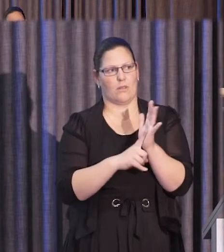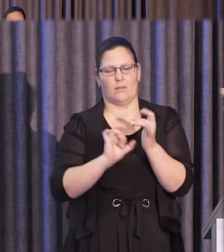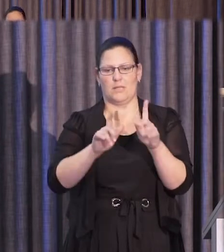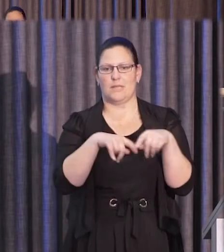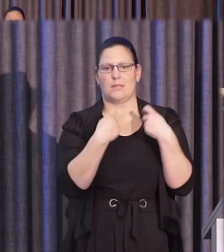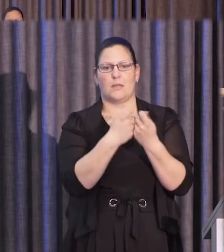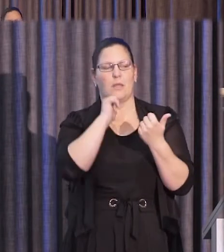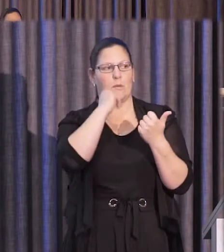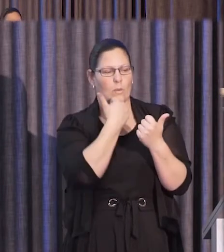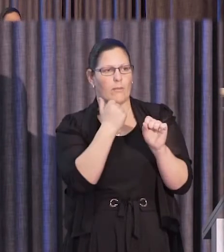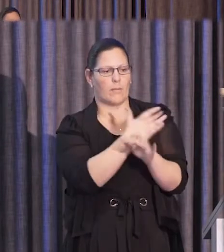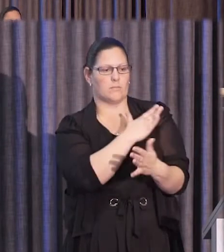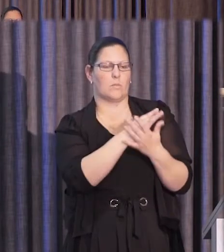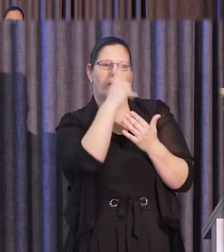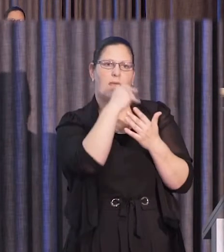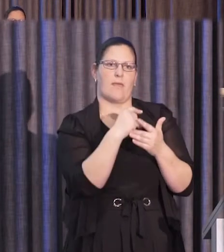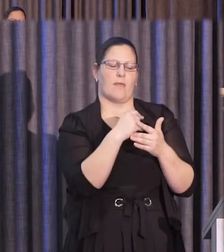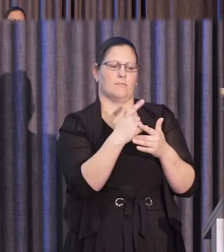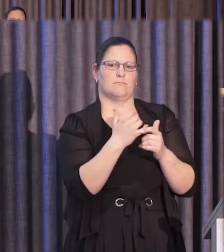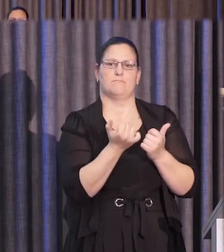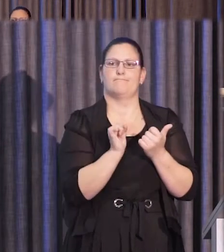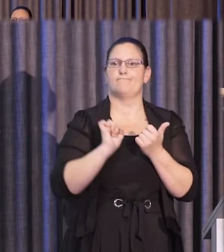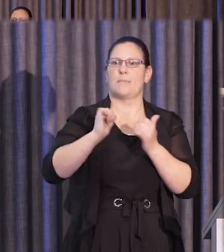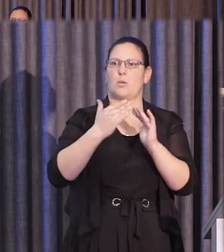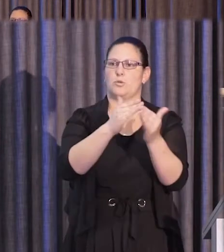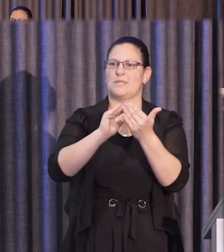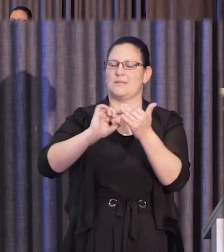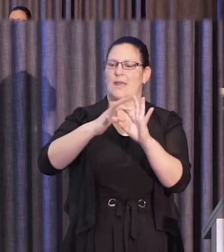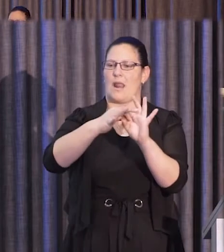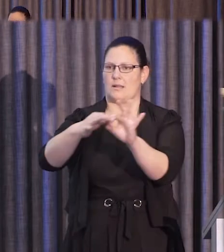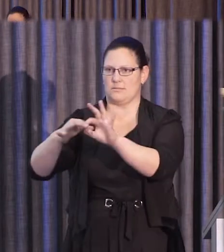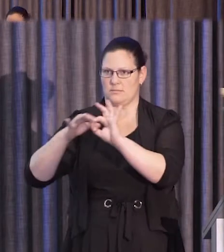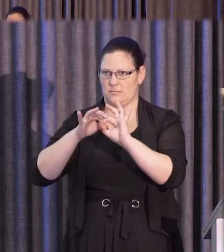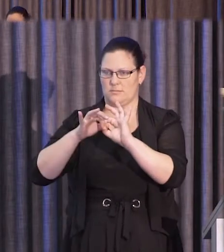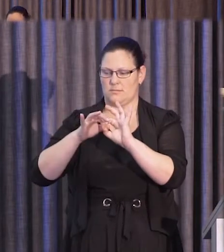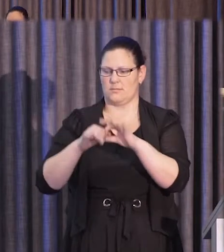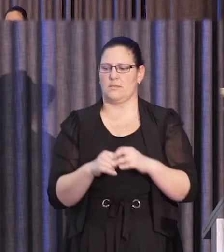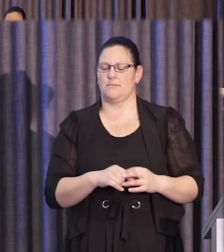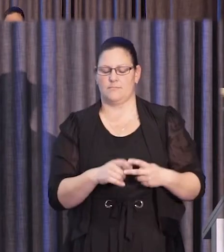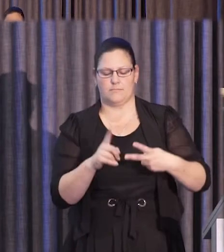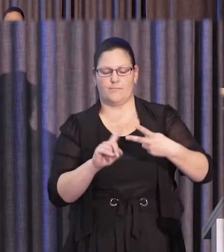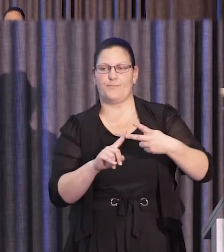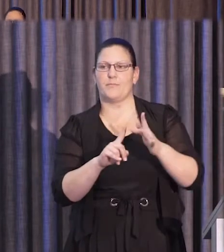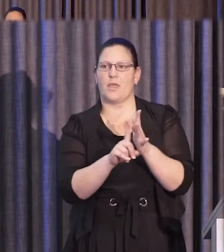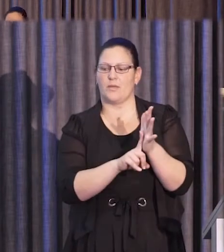to the people that live in their communities. ILC will continue to be a big means of supporting peer-to-peer networks.